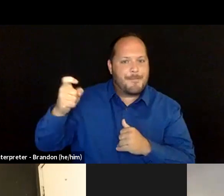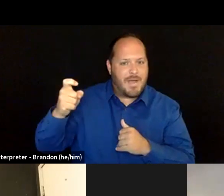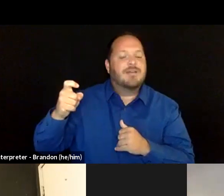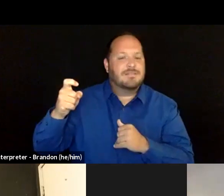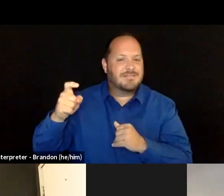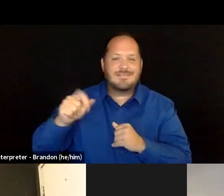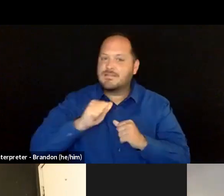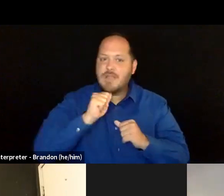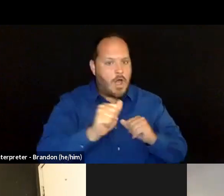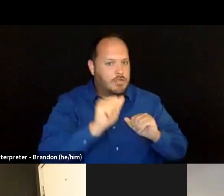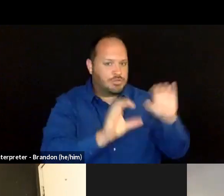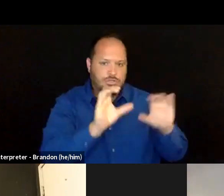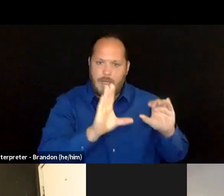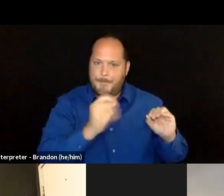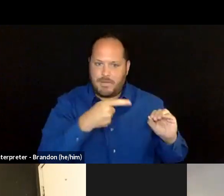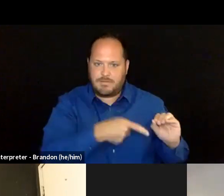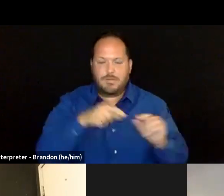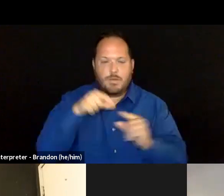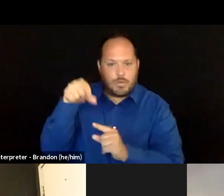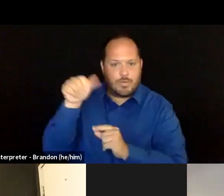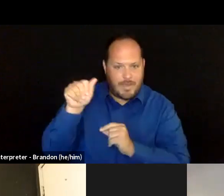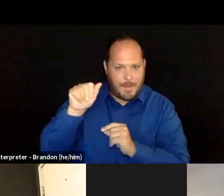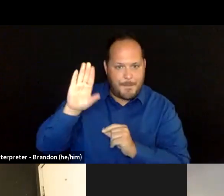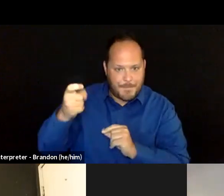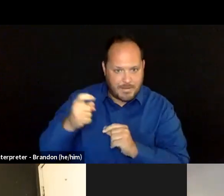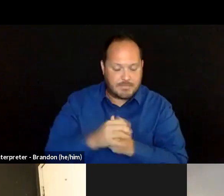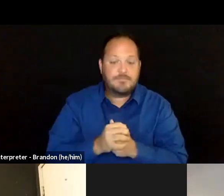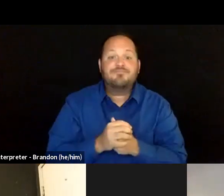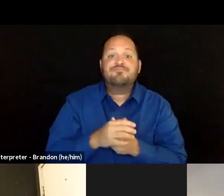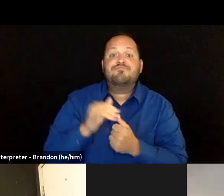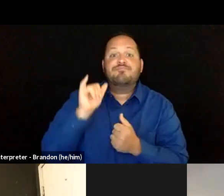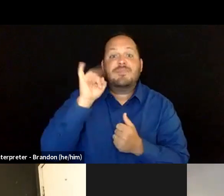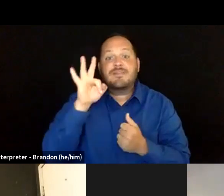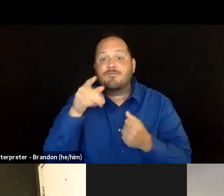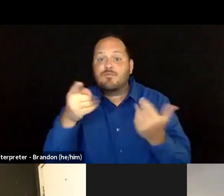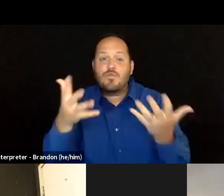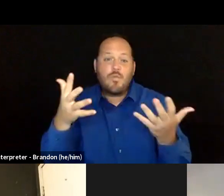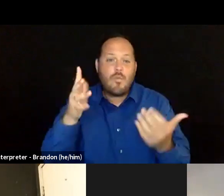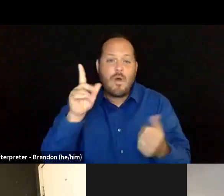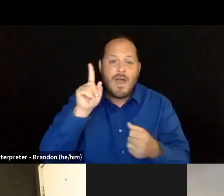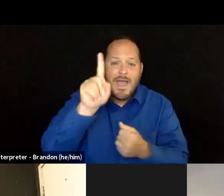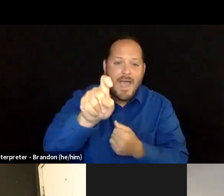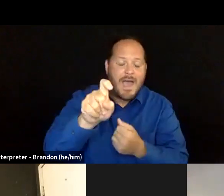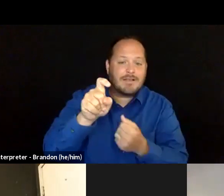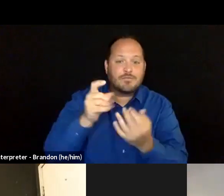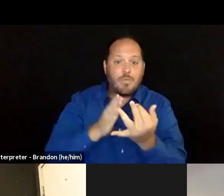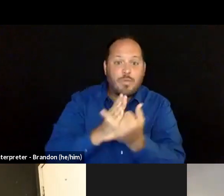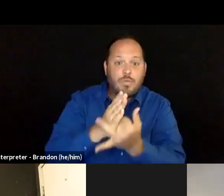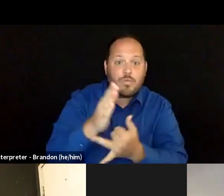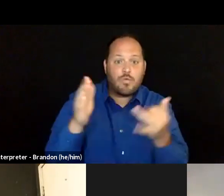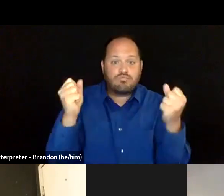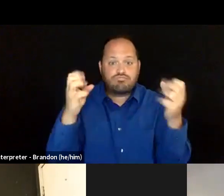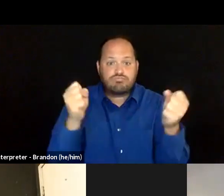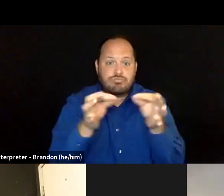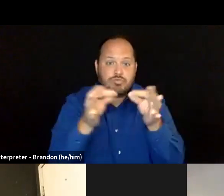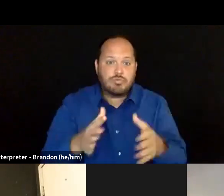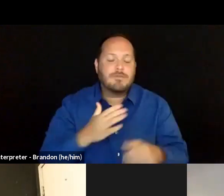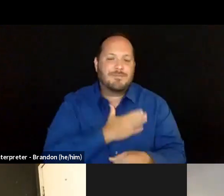Let's get to know our panelists, first I am proud to welcome Iden